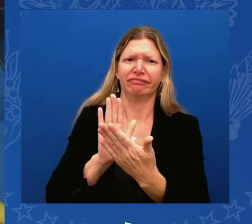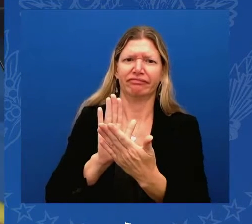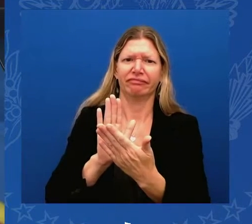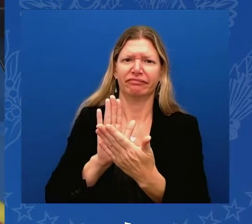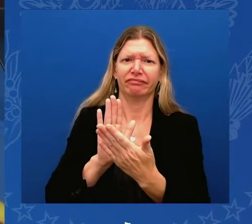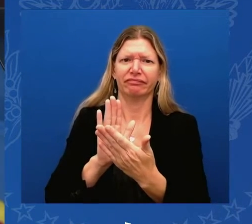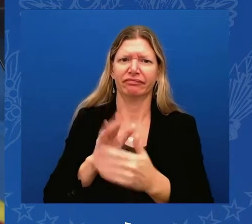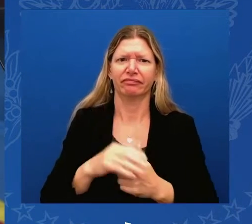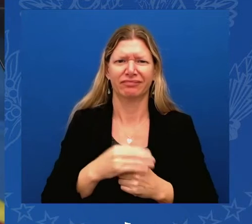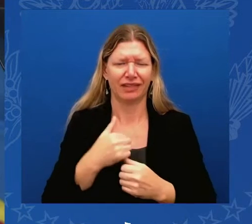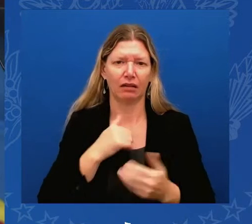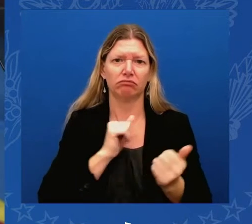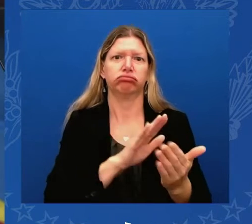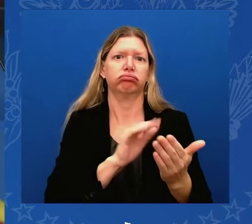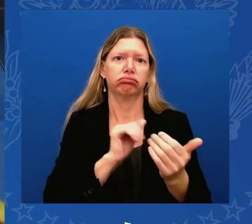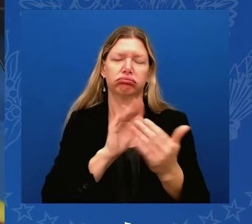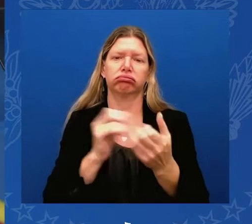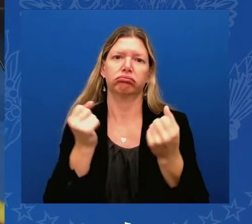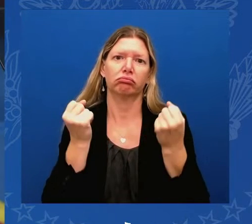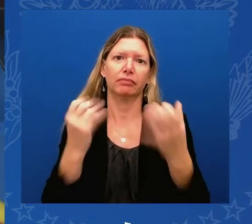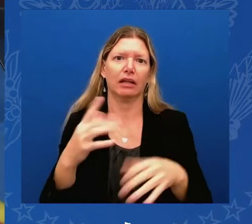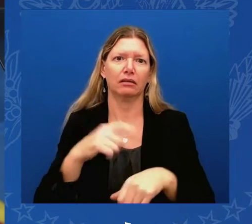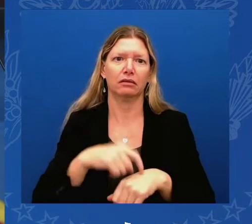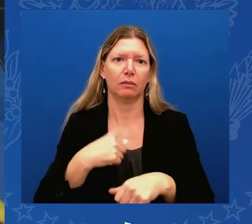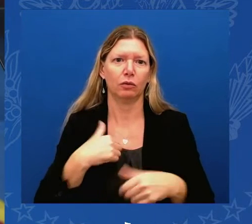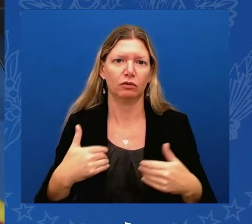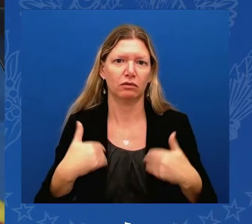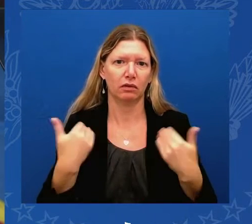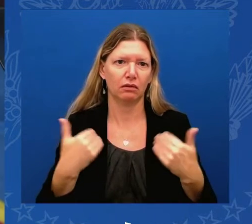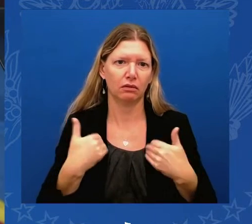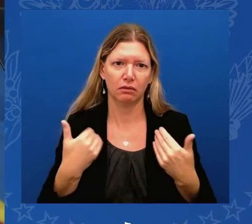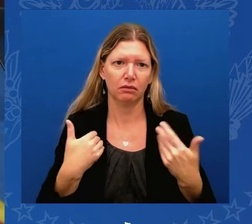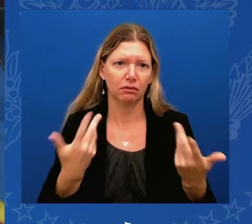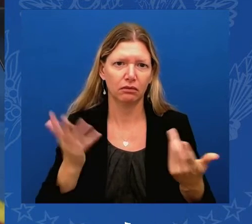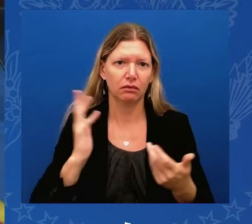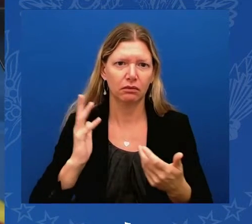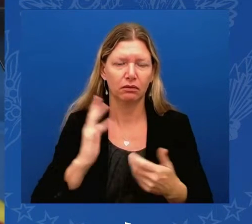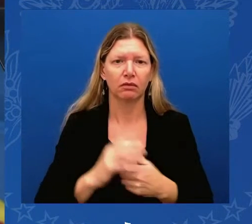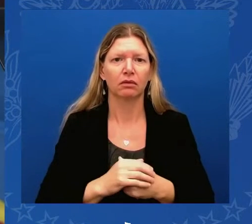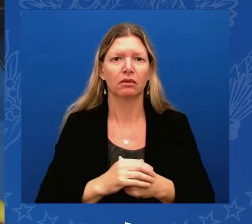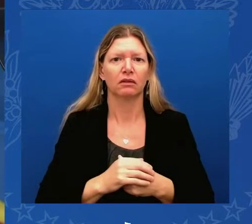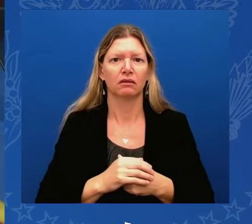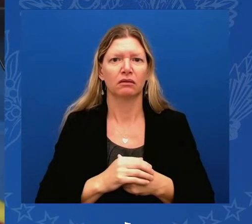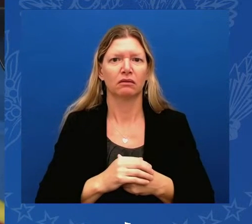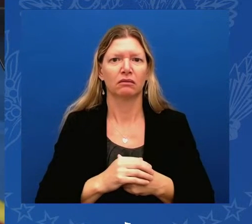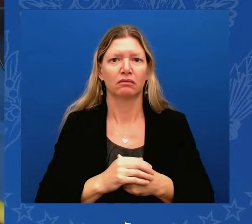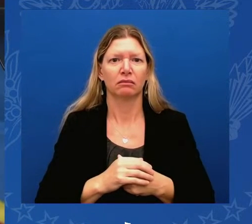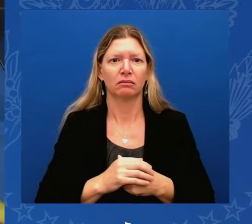But that's not you. It's not us. You all know and demonstrate